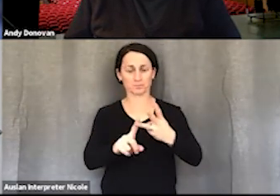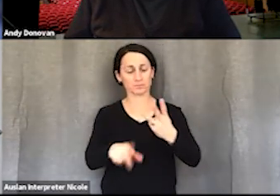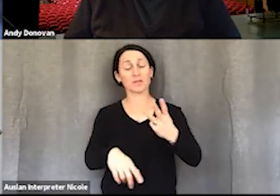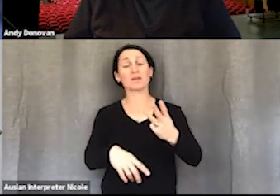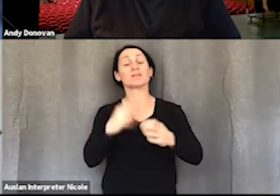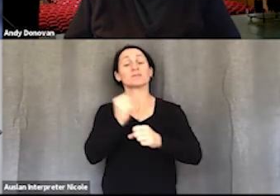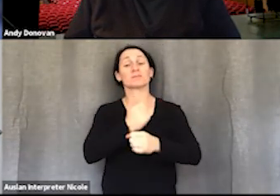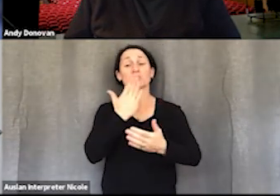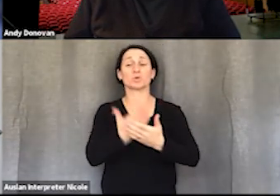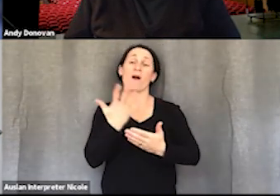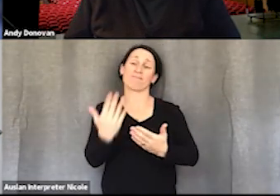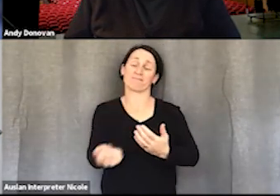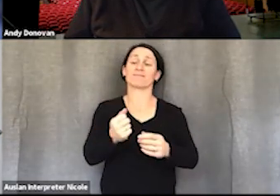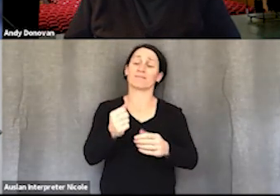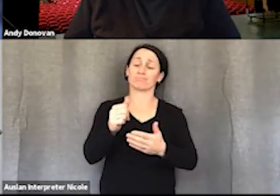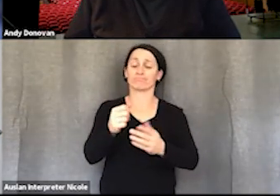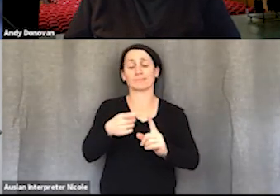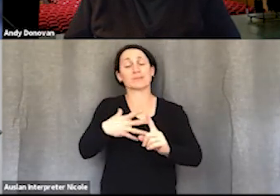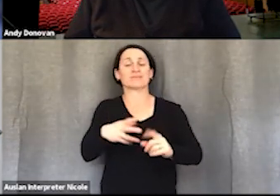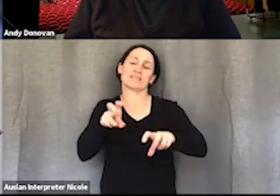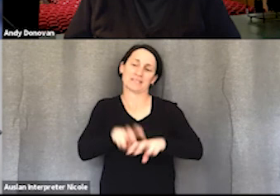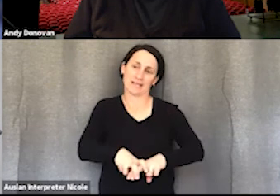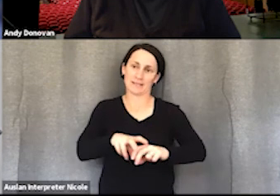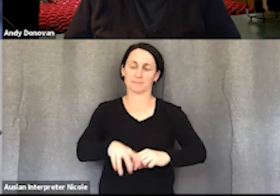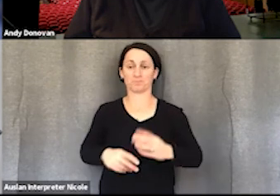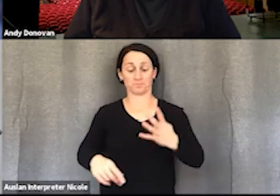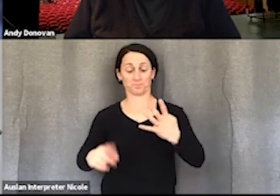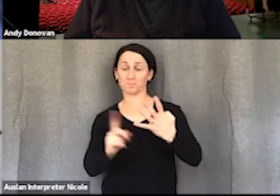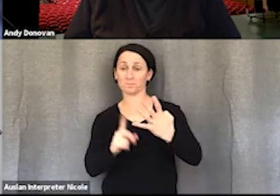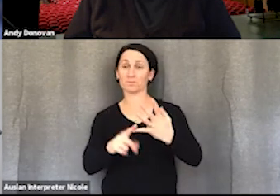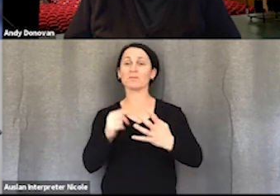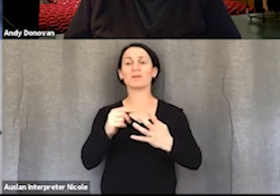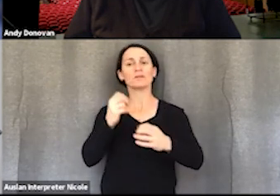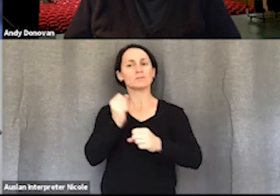to ensure that meaningful -- venues to ensure that meaningful social distancing can be achieved. What we